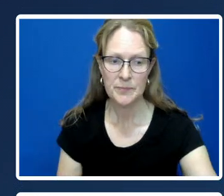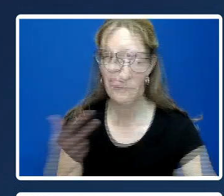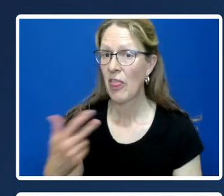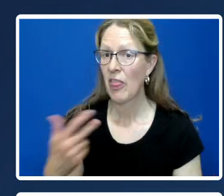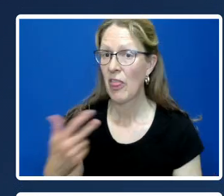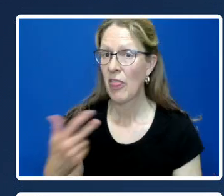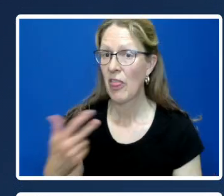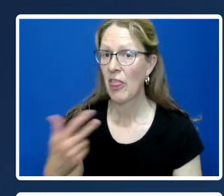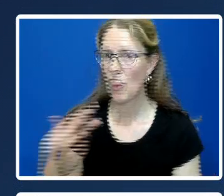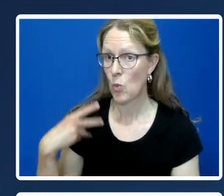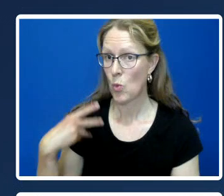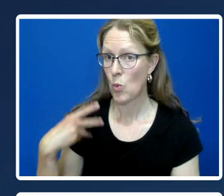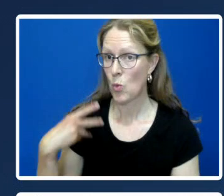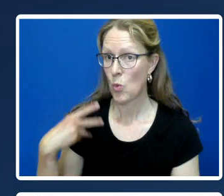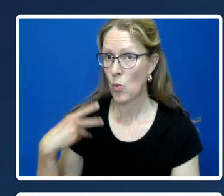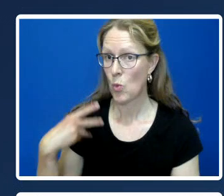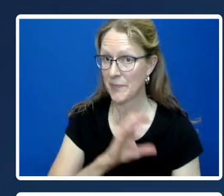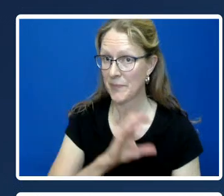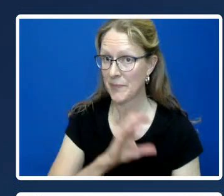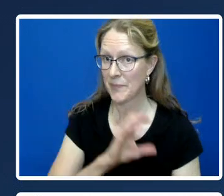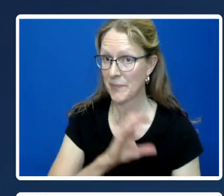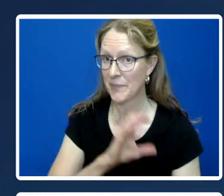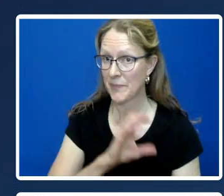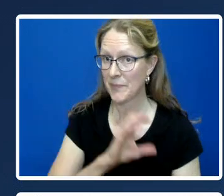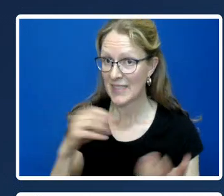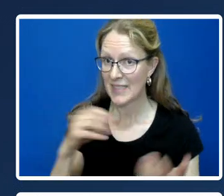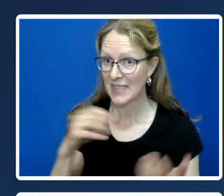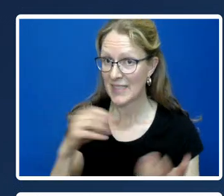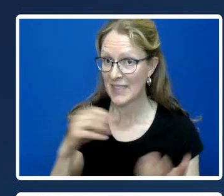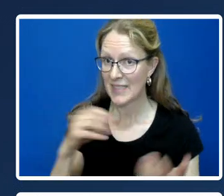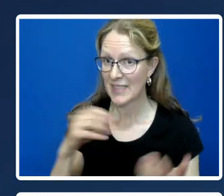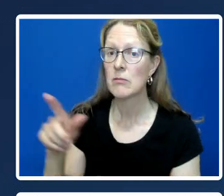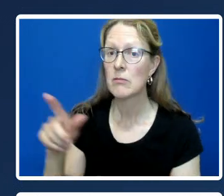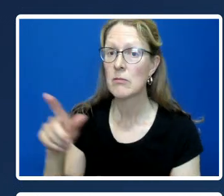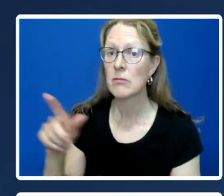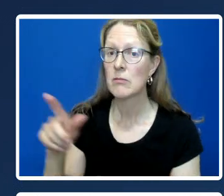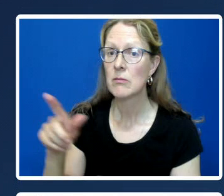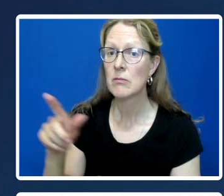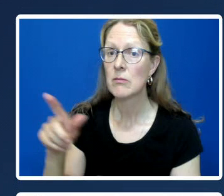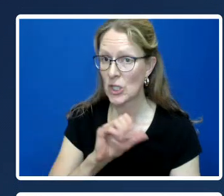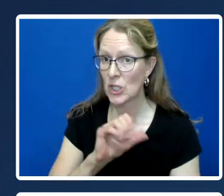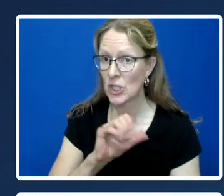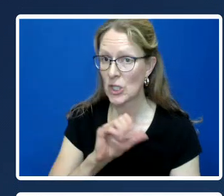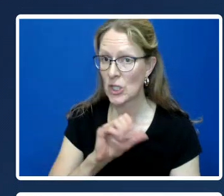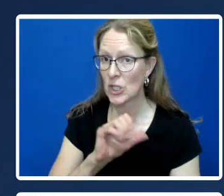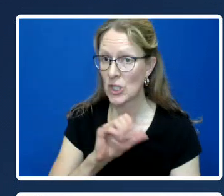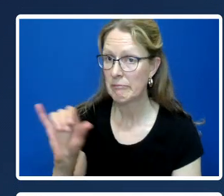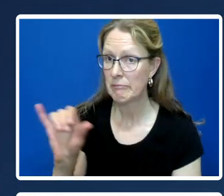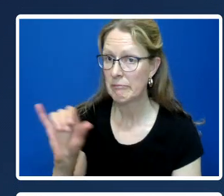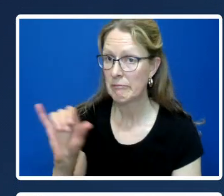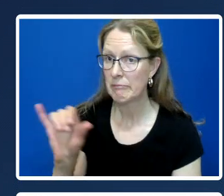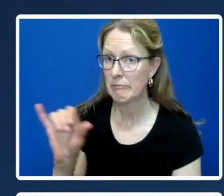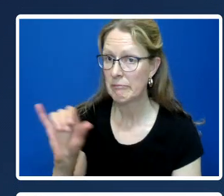of our senior citizens in the original slide I showed you on the left. And those interviews